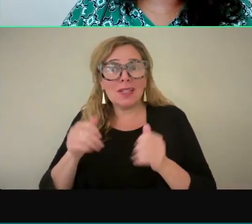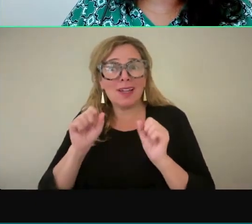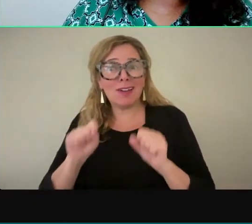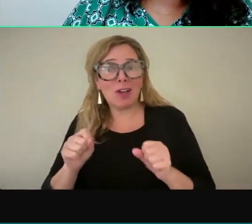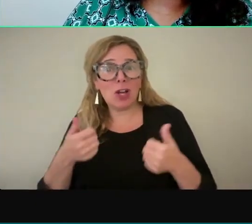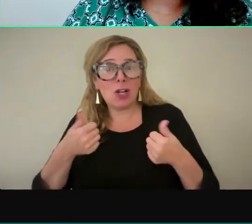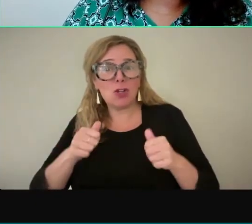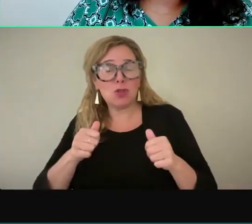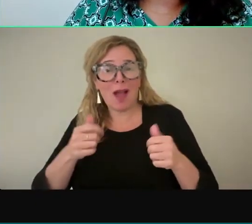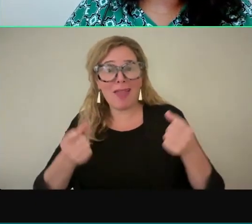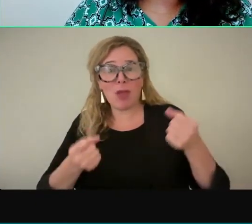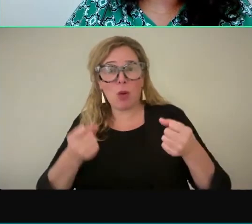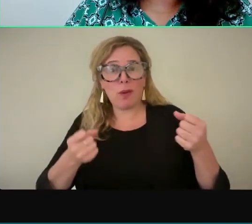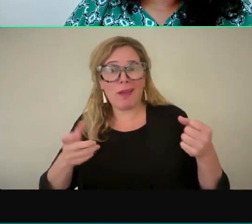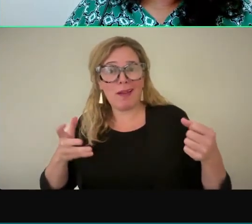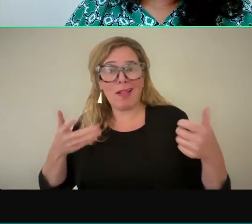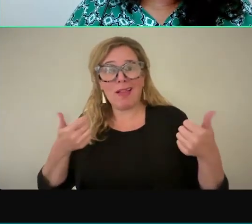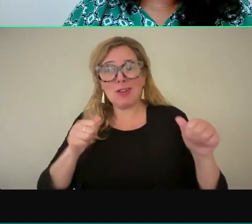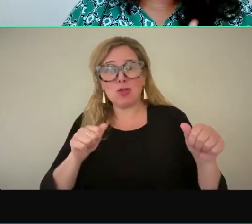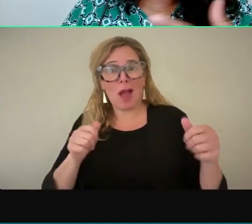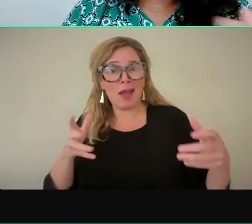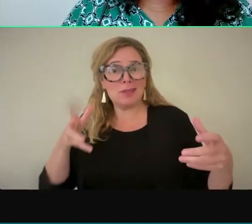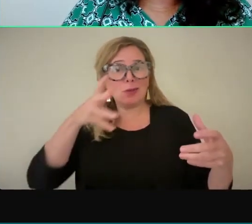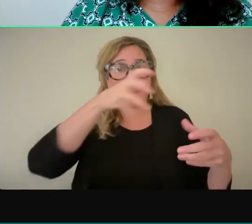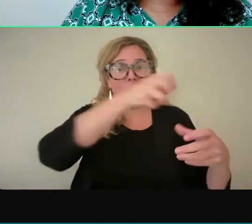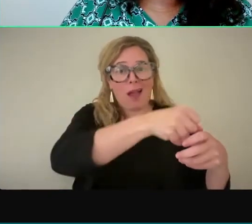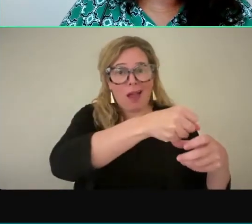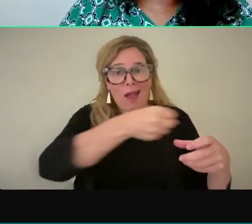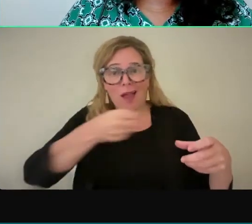situation that could be really dangerous. Also, just navigating all of again,